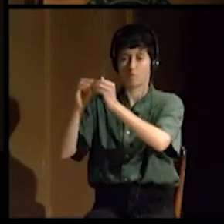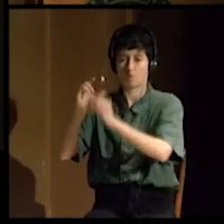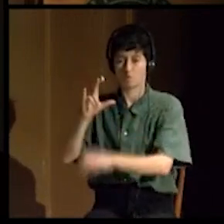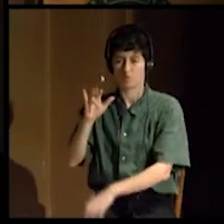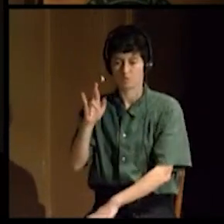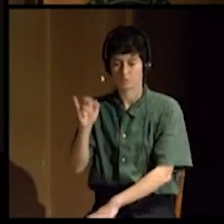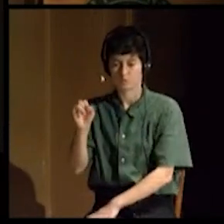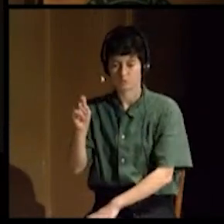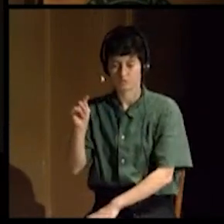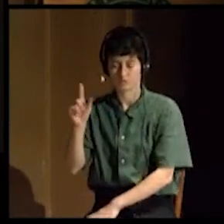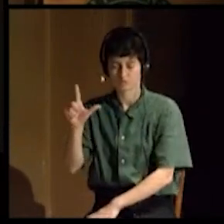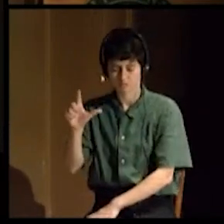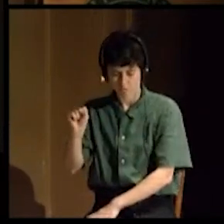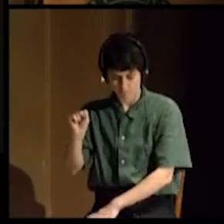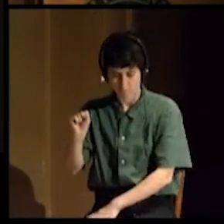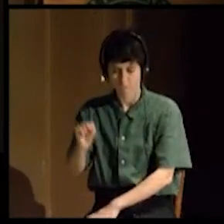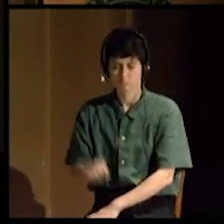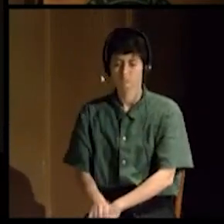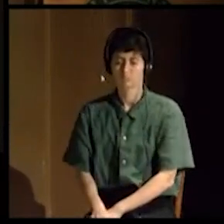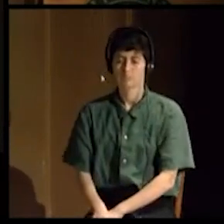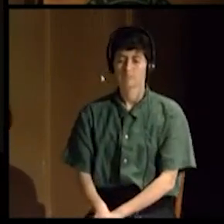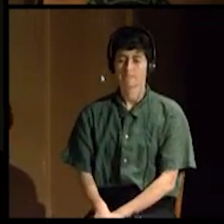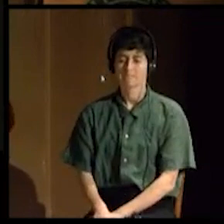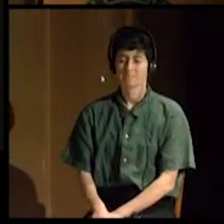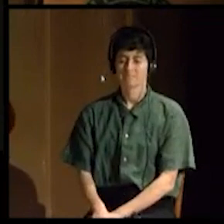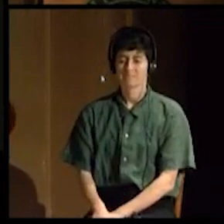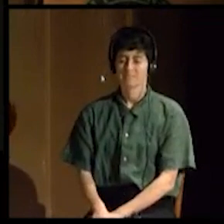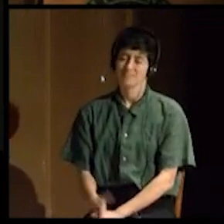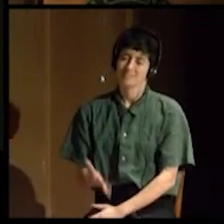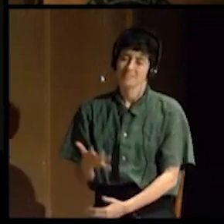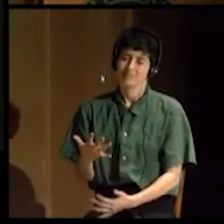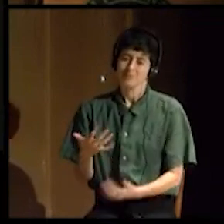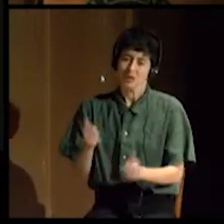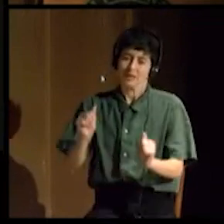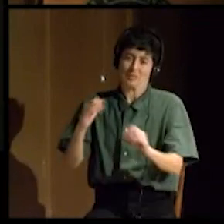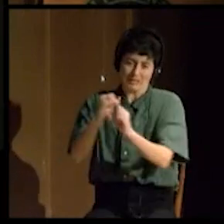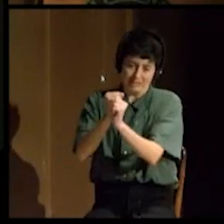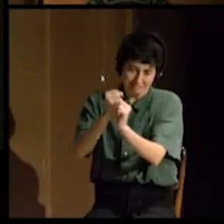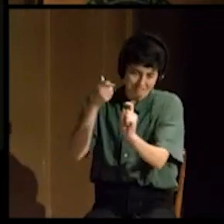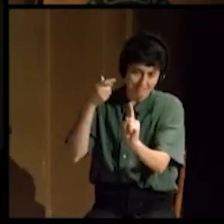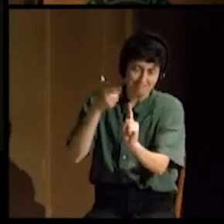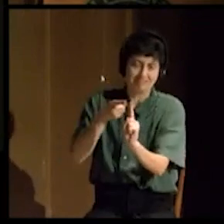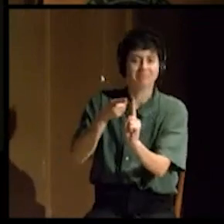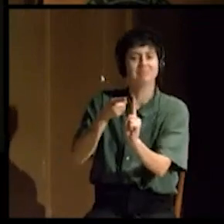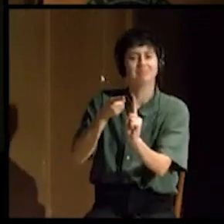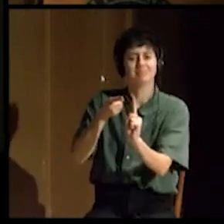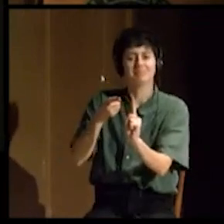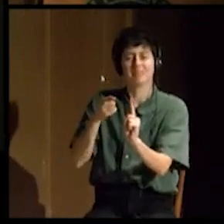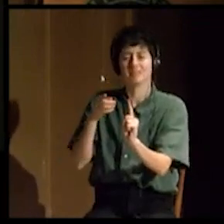Now, just for, for brevity here, Ben Andrews and I found that the best way to explain this range